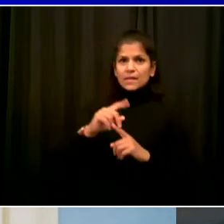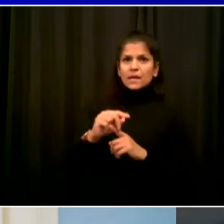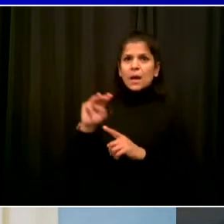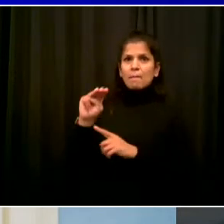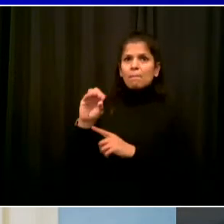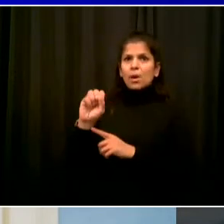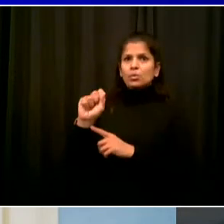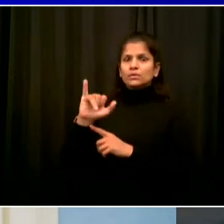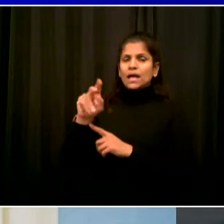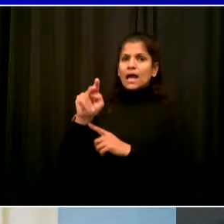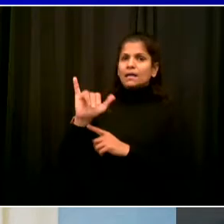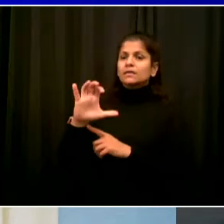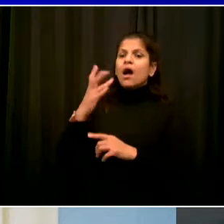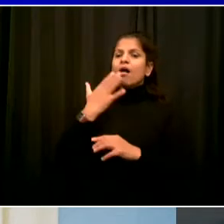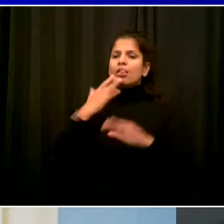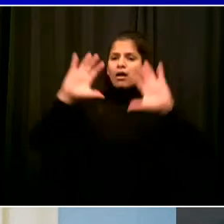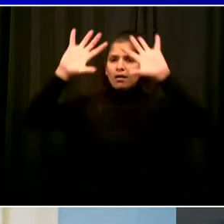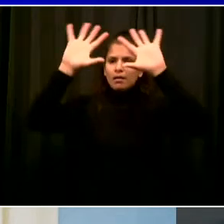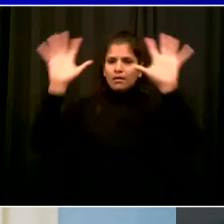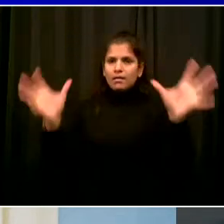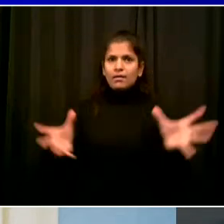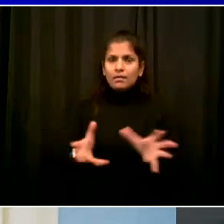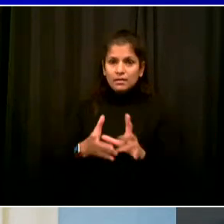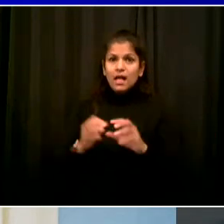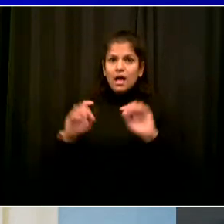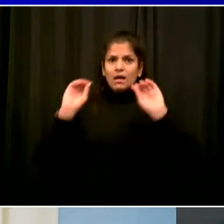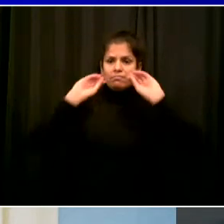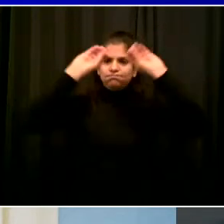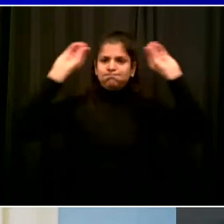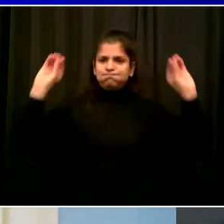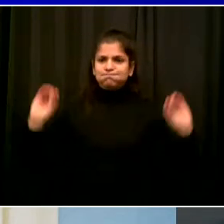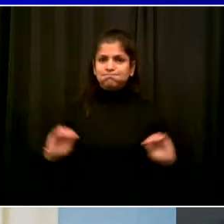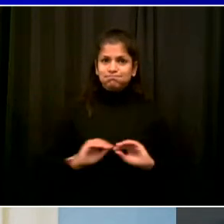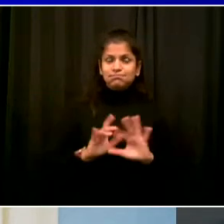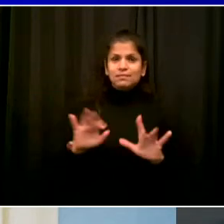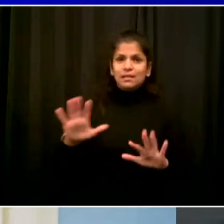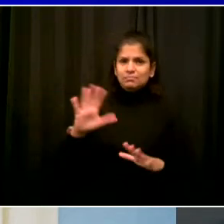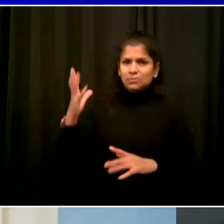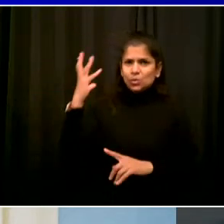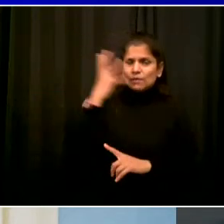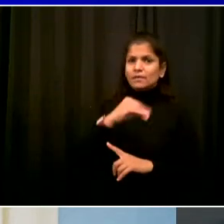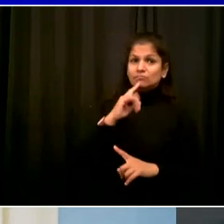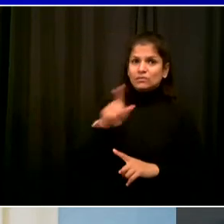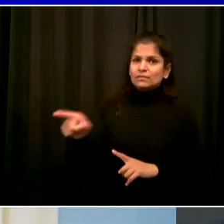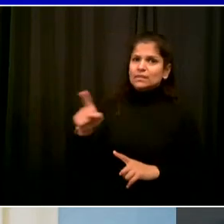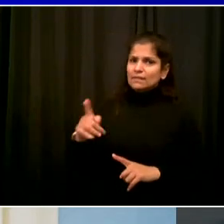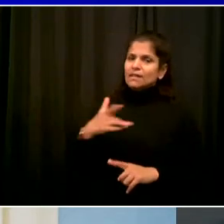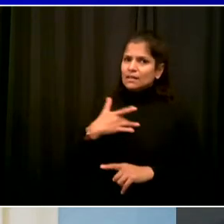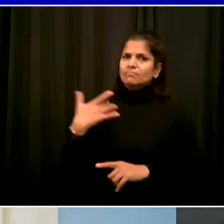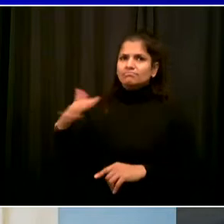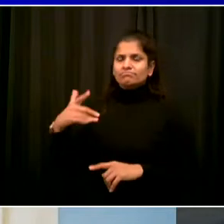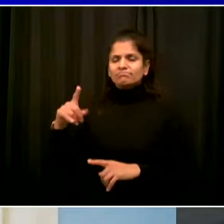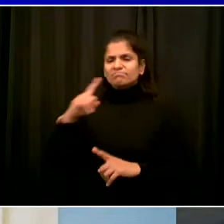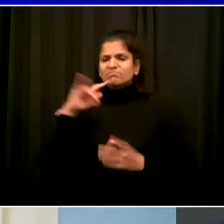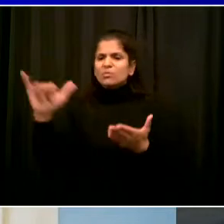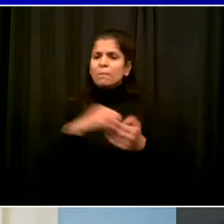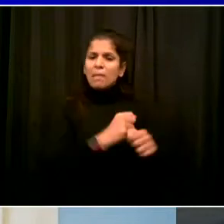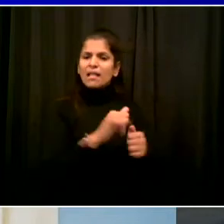FIGHT. HE USED THAT PHRASE "GORGEOUS MOSAIC." THAT WAS HIS SSNIGATURE PHRASE. DION'T WANT ANYONE TO MISS THE